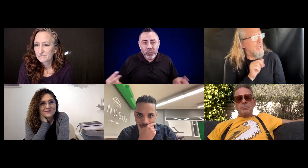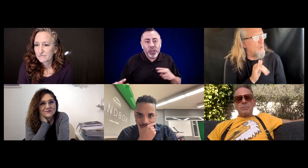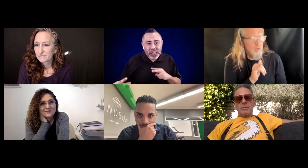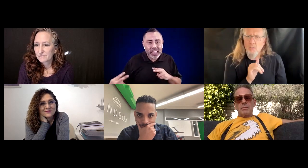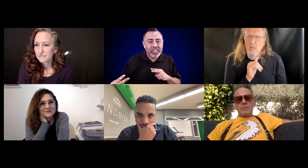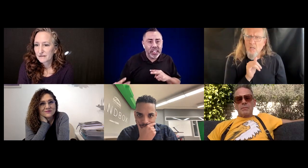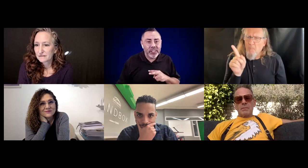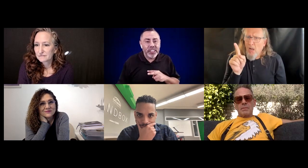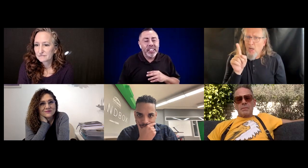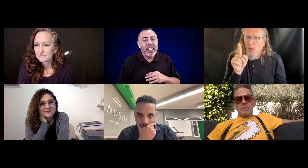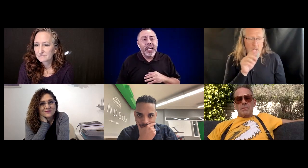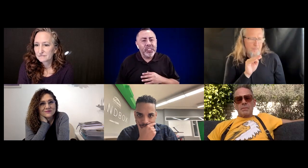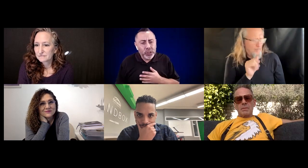They will look at each other, and they'll use each other's names while looking at each other.